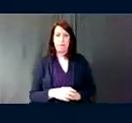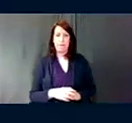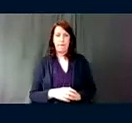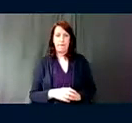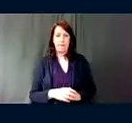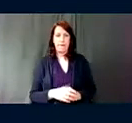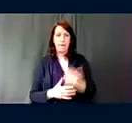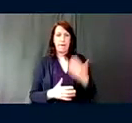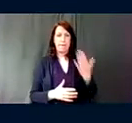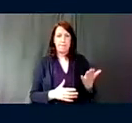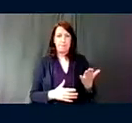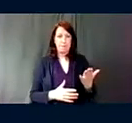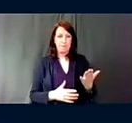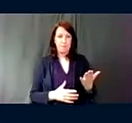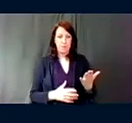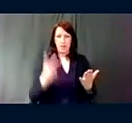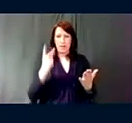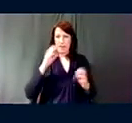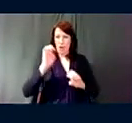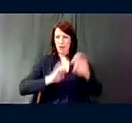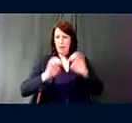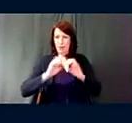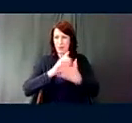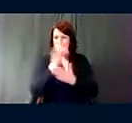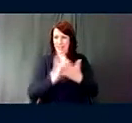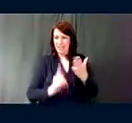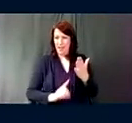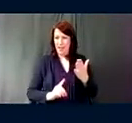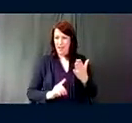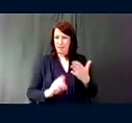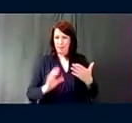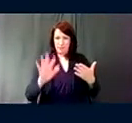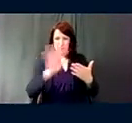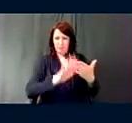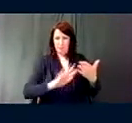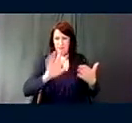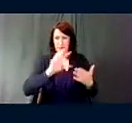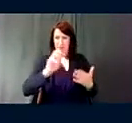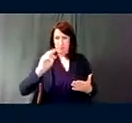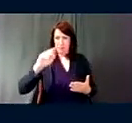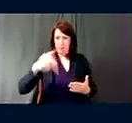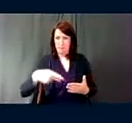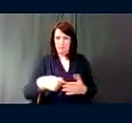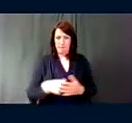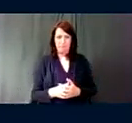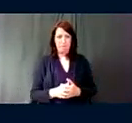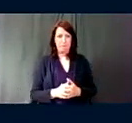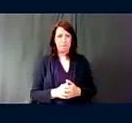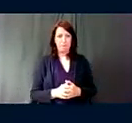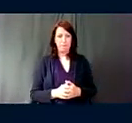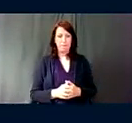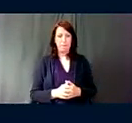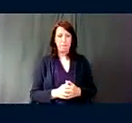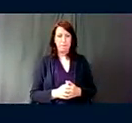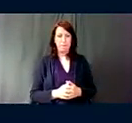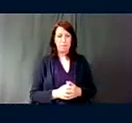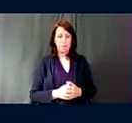YOU CAN SEE A MAP WITH OUR